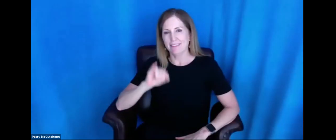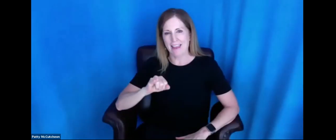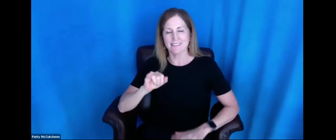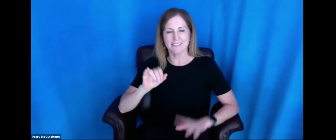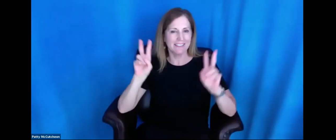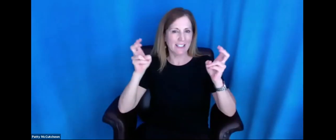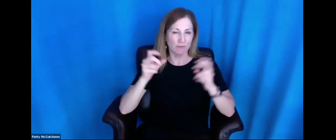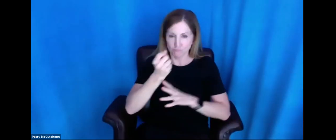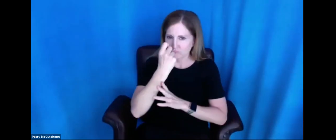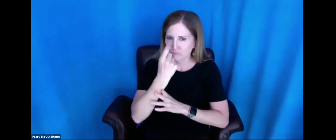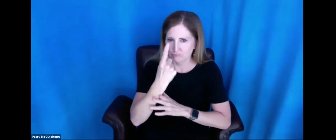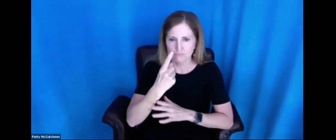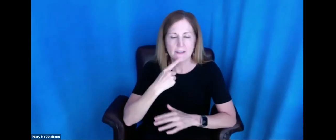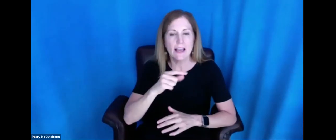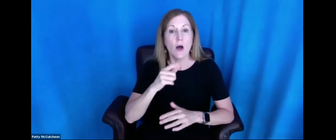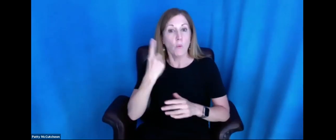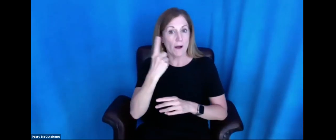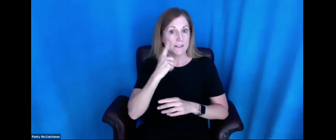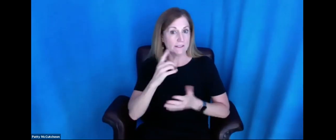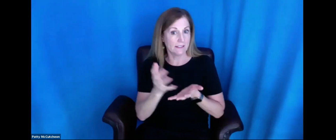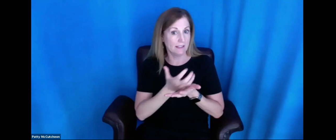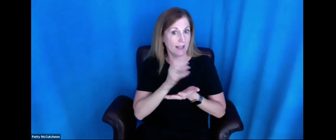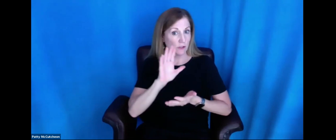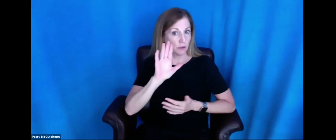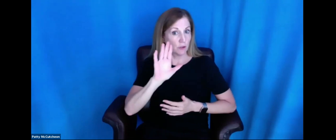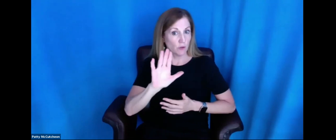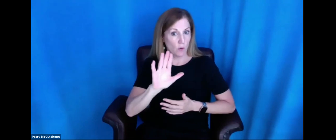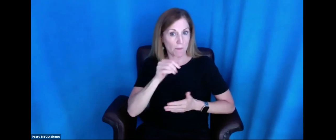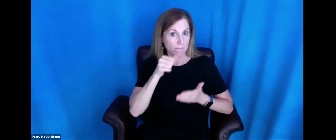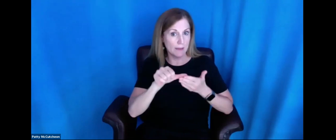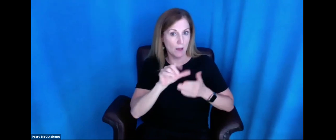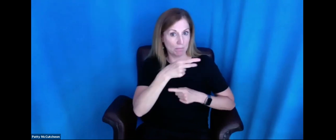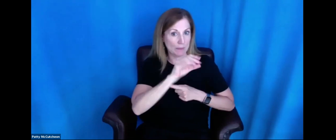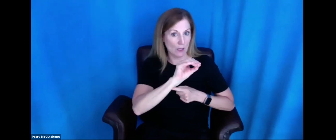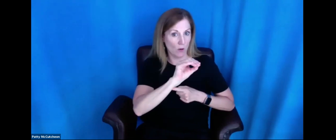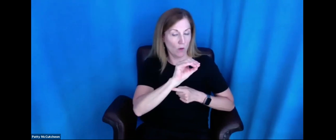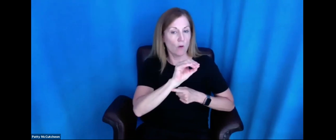One is to collect your mail at the post office and then let you know somehow that it's there for you to collect.